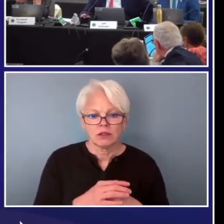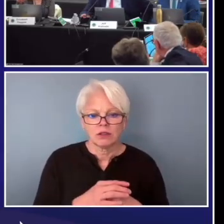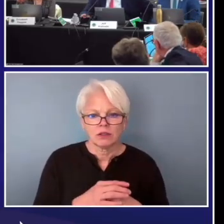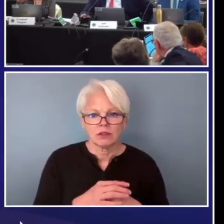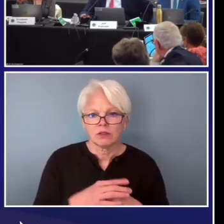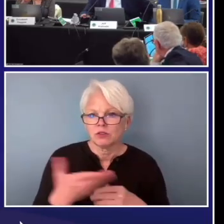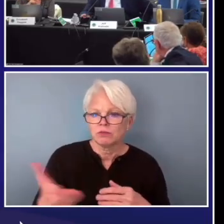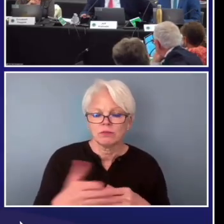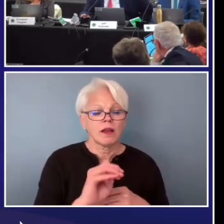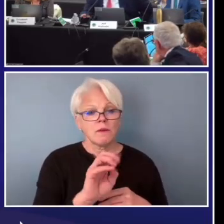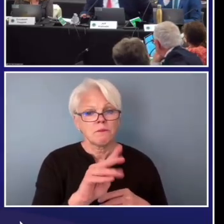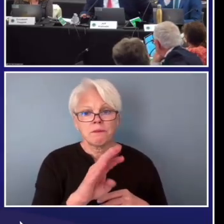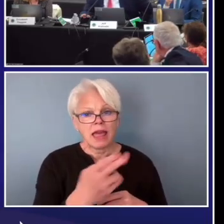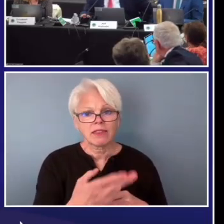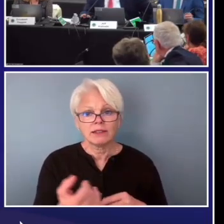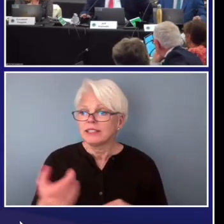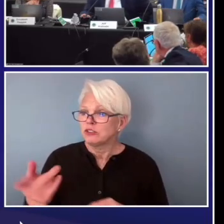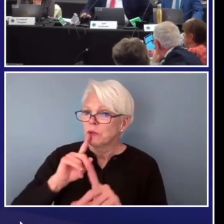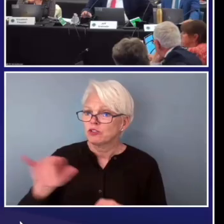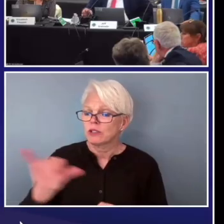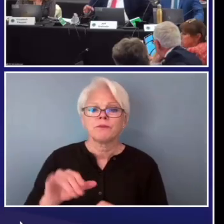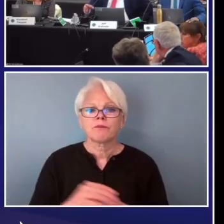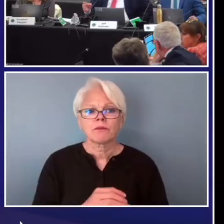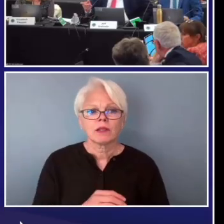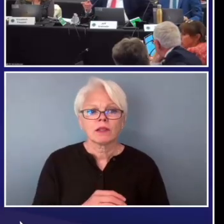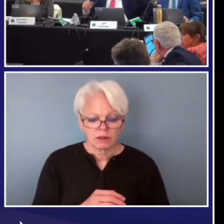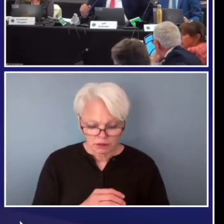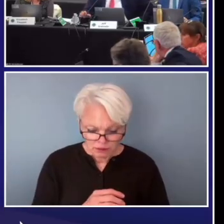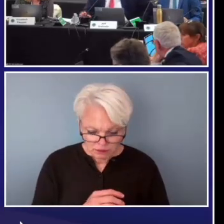Did you want to respond to this as well? I would just, can I just, oh. I'll give you the floor.